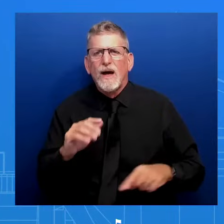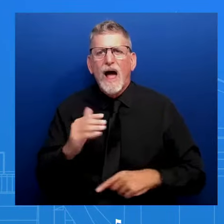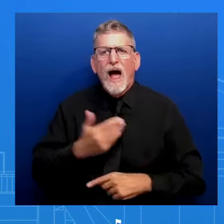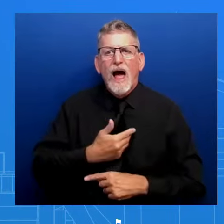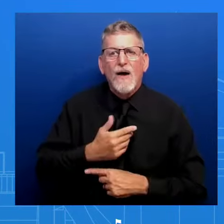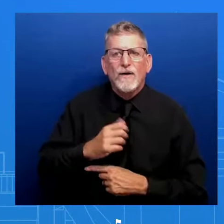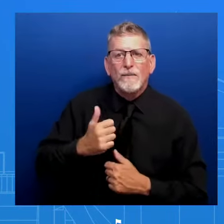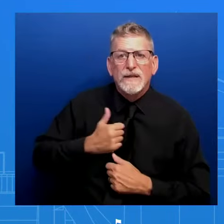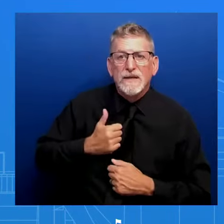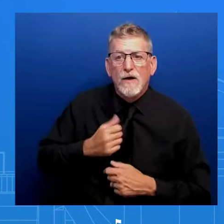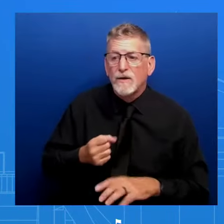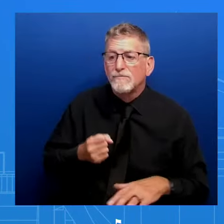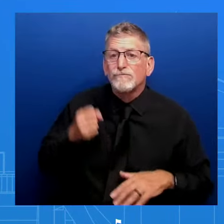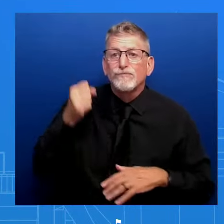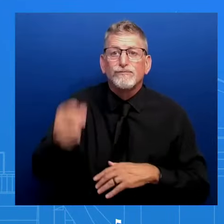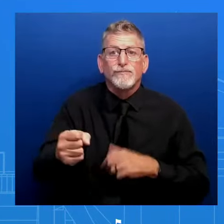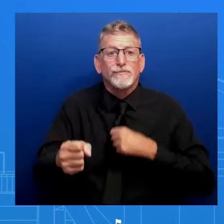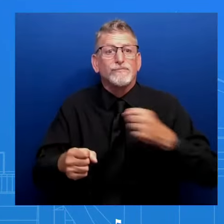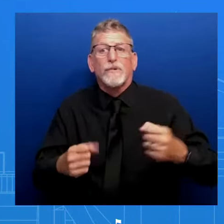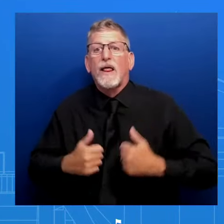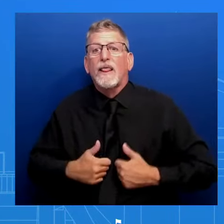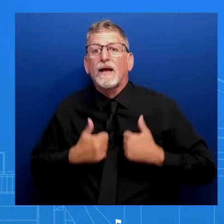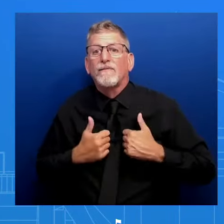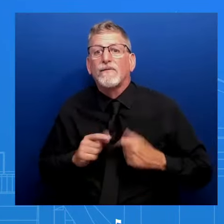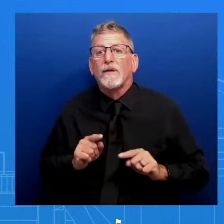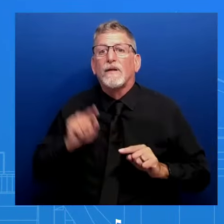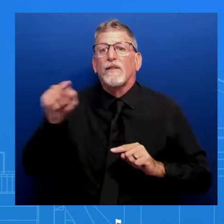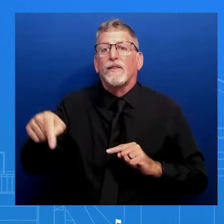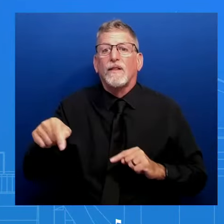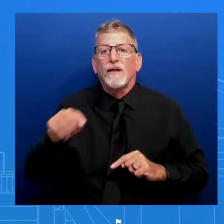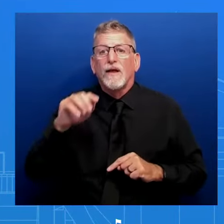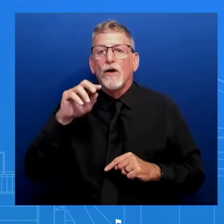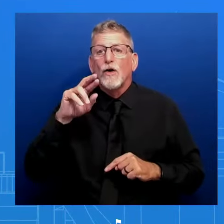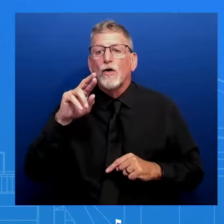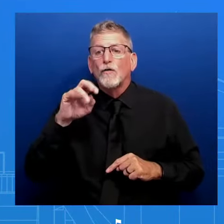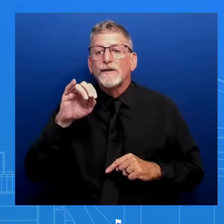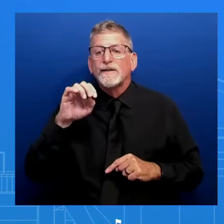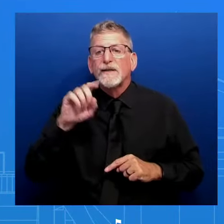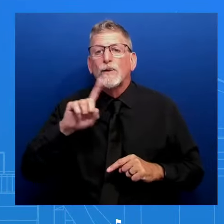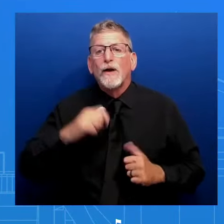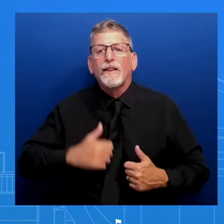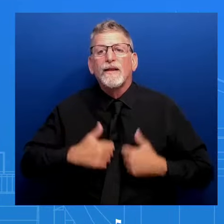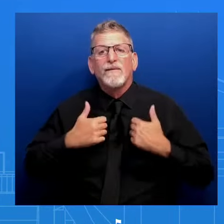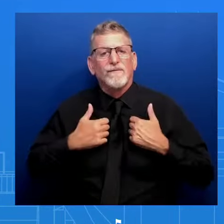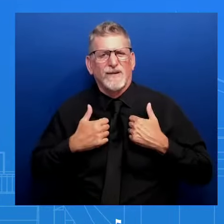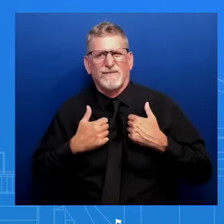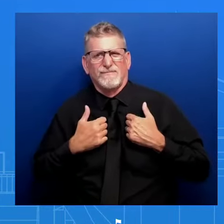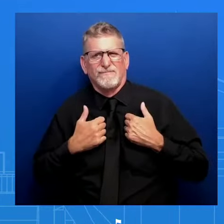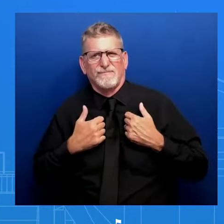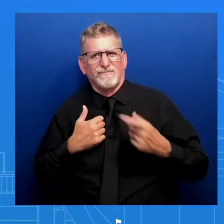But they're also not going to violate state law. If you get stationed in a place like Alabama,